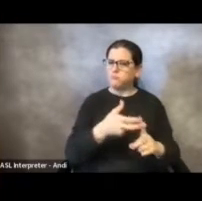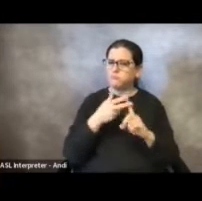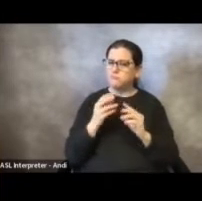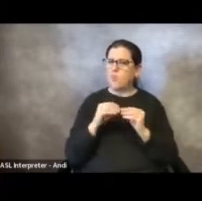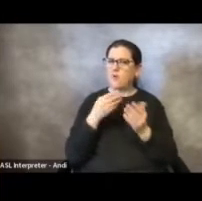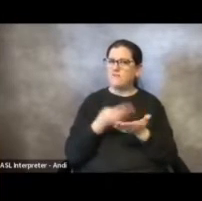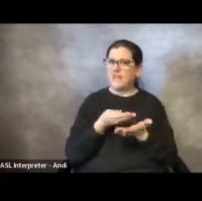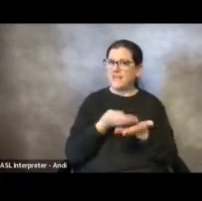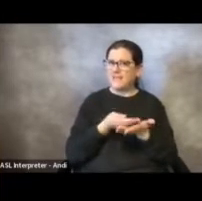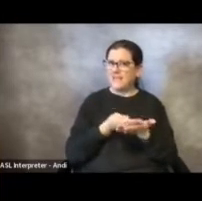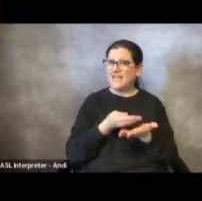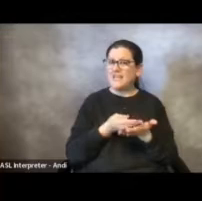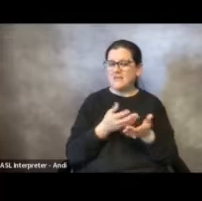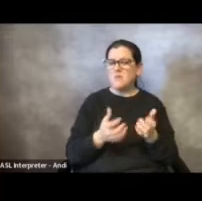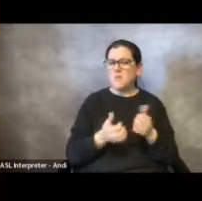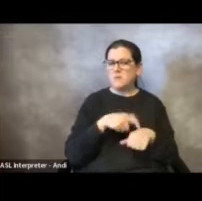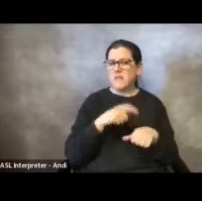that's where I'm going to focus most of my time today is how do